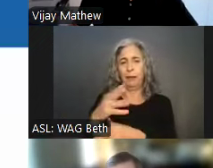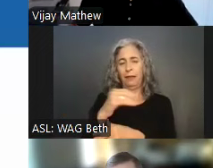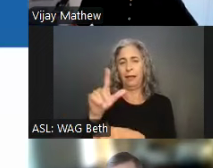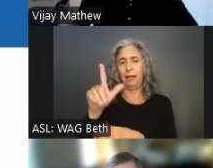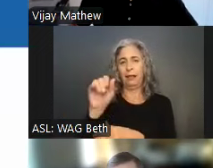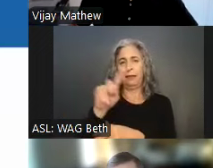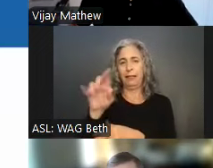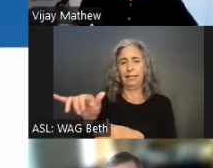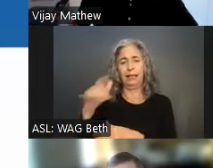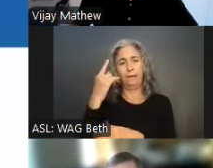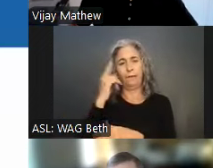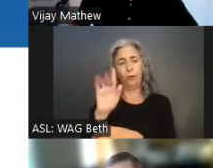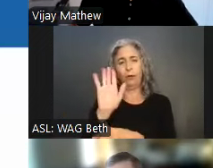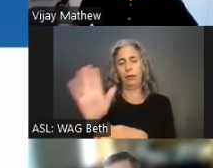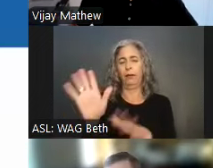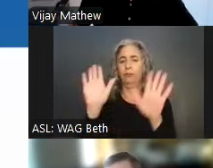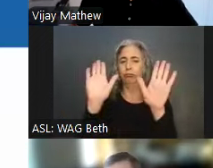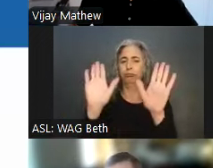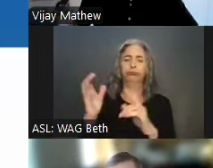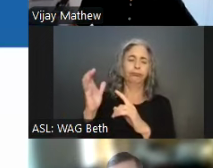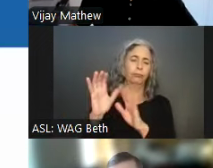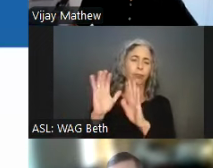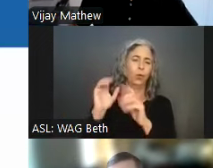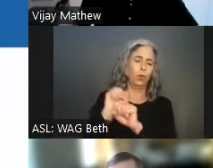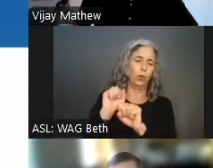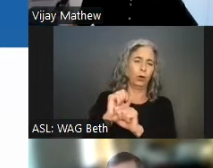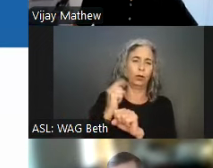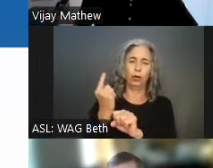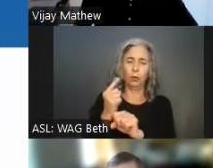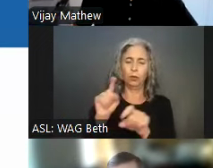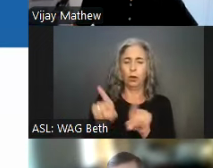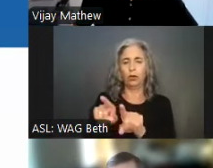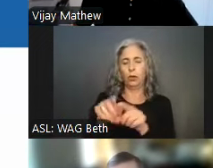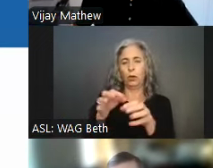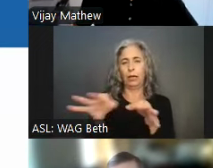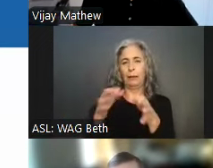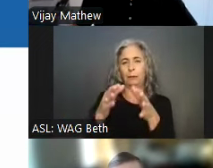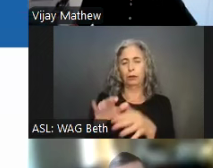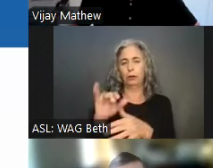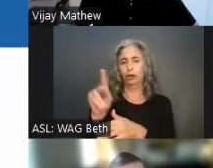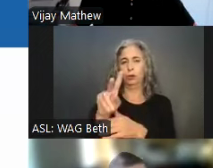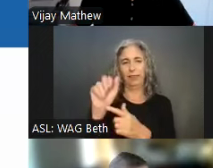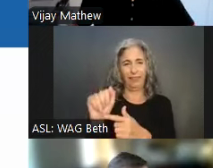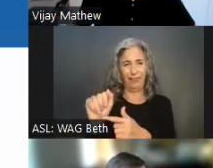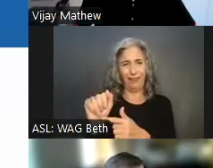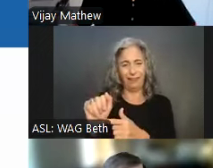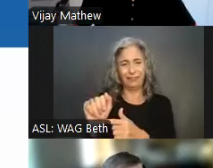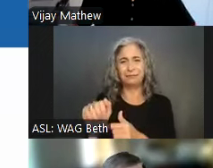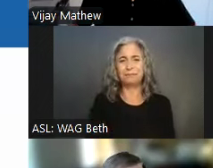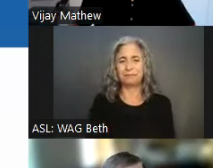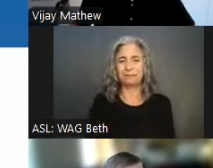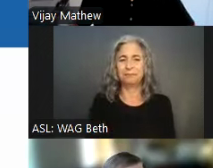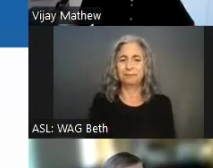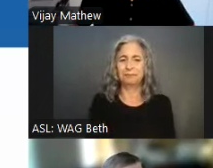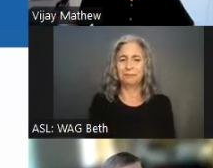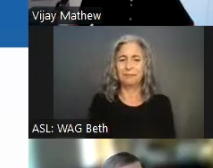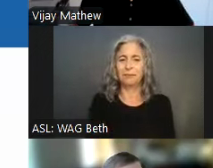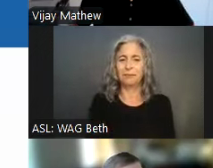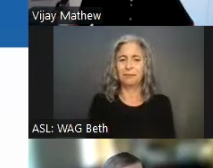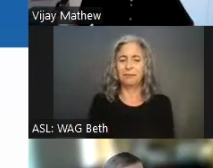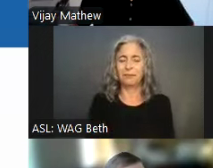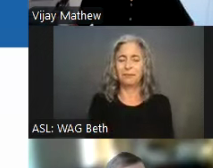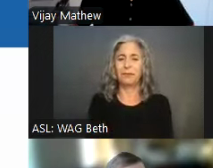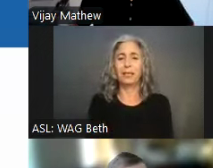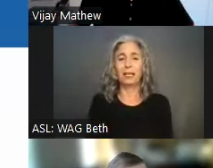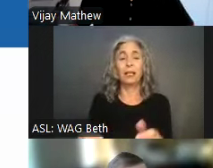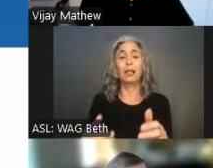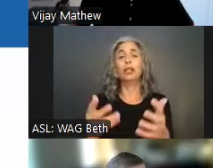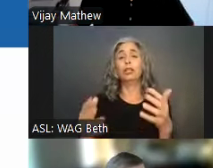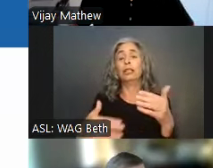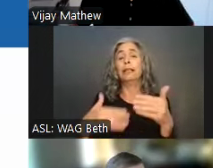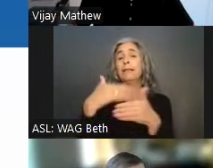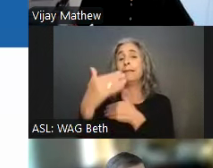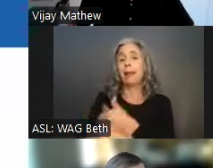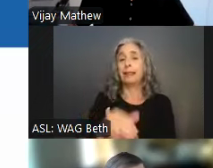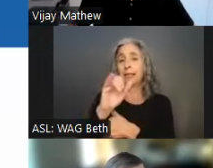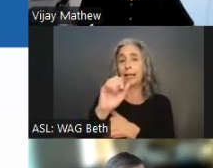for their lovely work as always. As well as our captioner, Julia. For upcoming IAAP webinars,